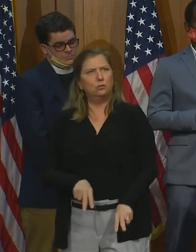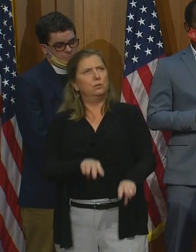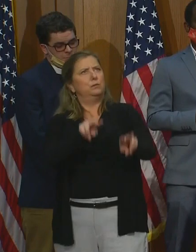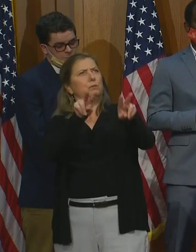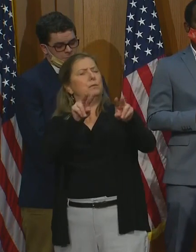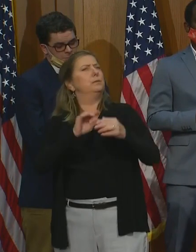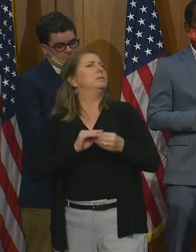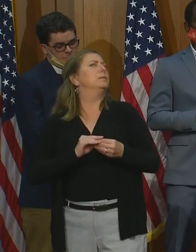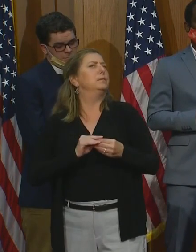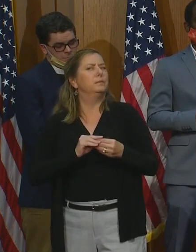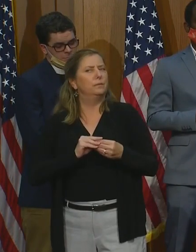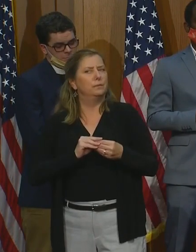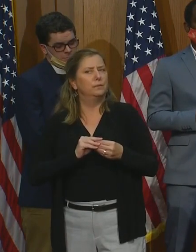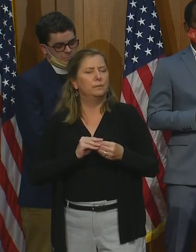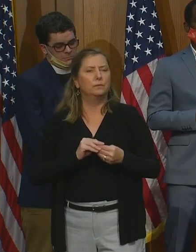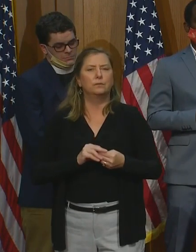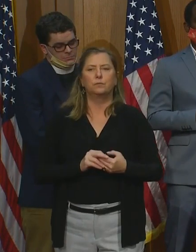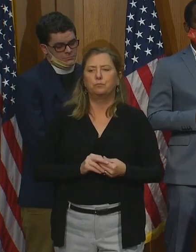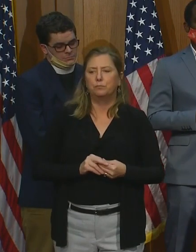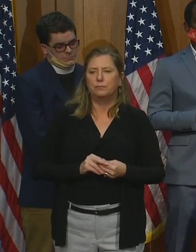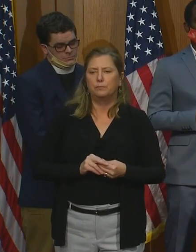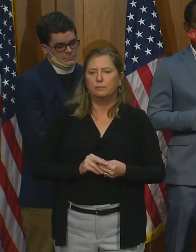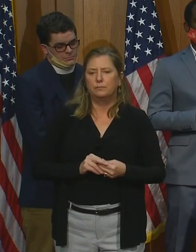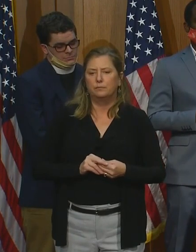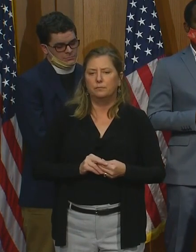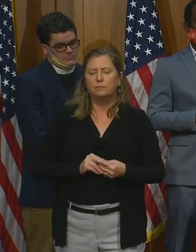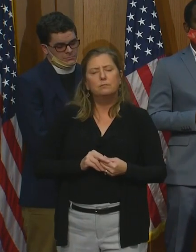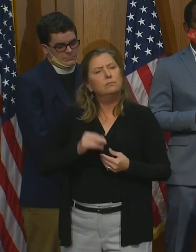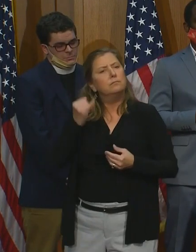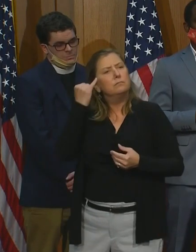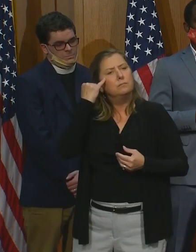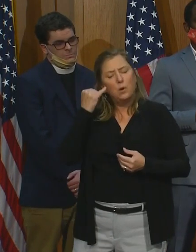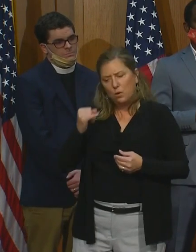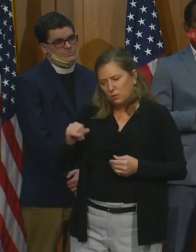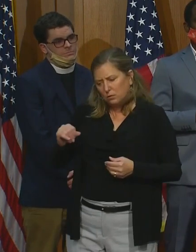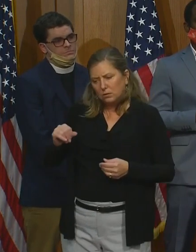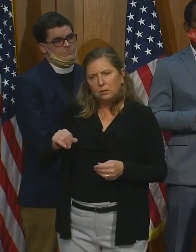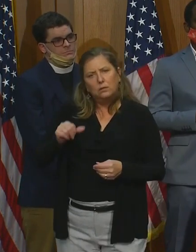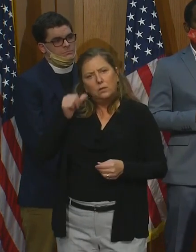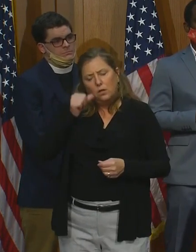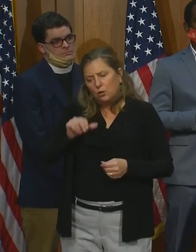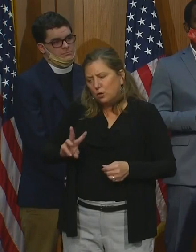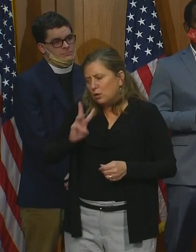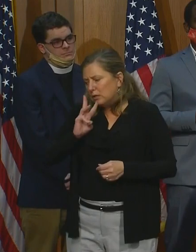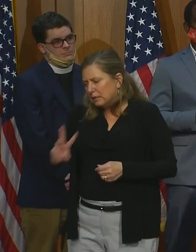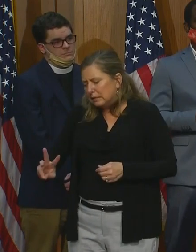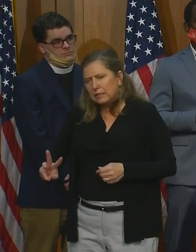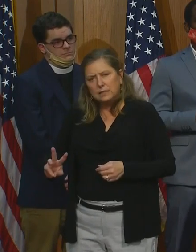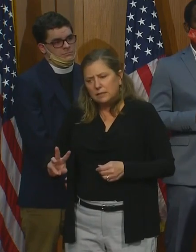OUR TWO YOUNG CHILDREN. WHAT DO